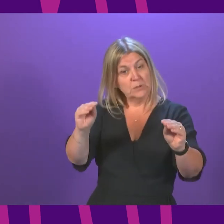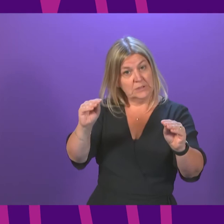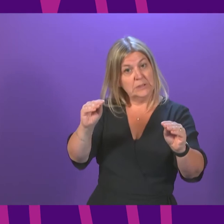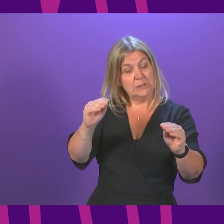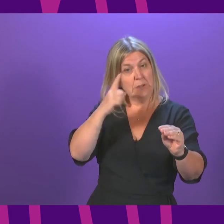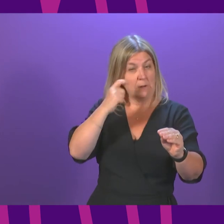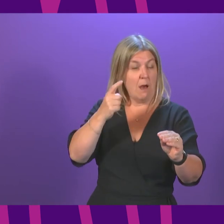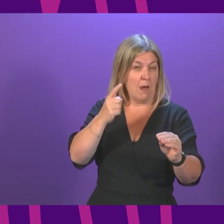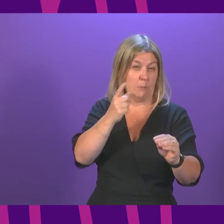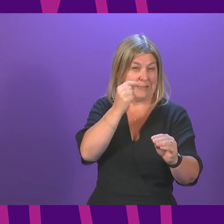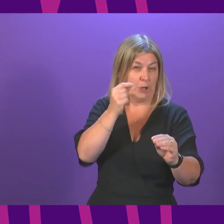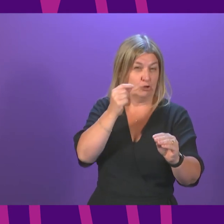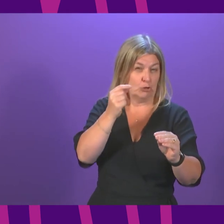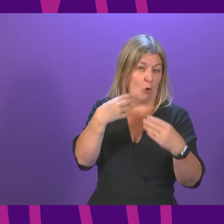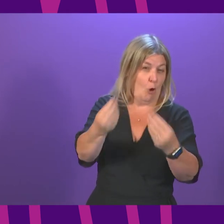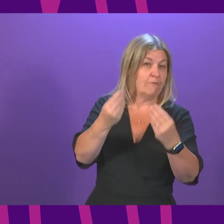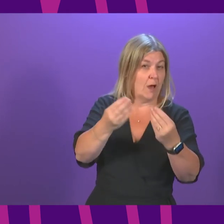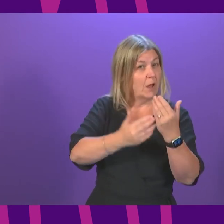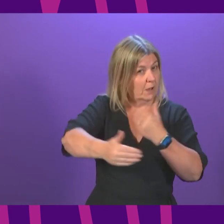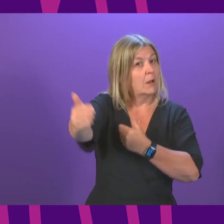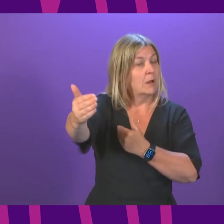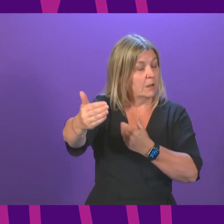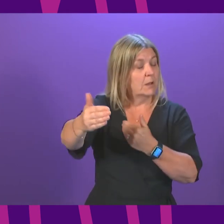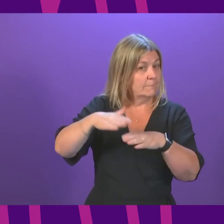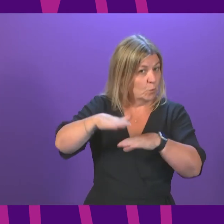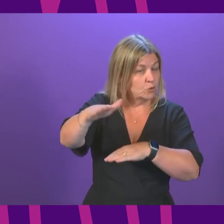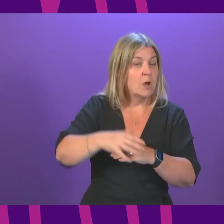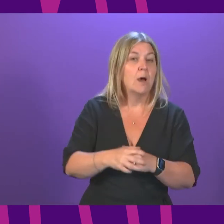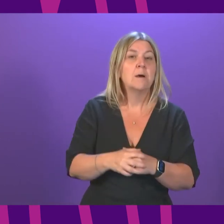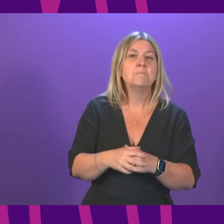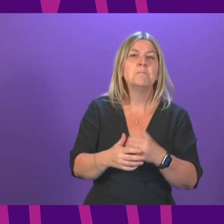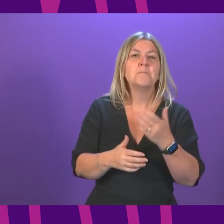Additional provisions will then broaden that scope, which I think creates the sources of